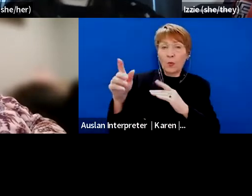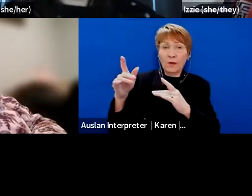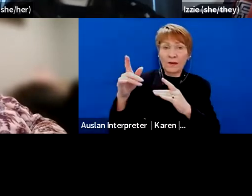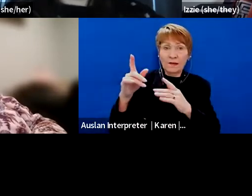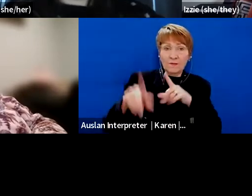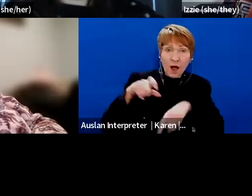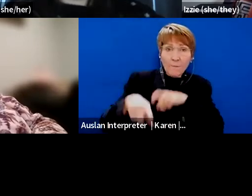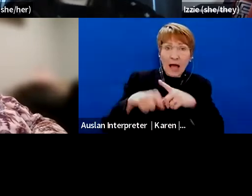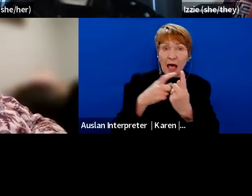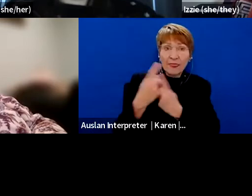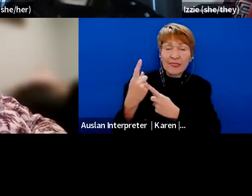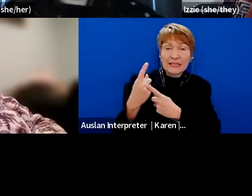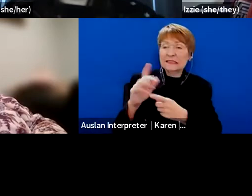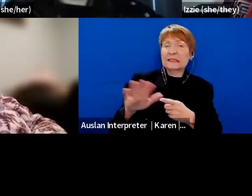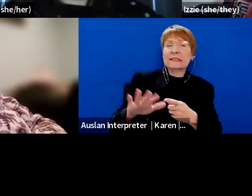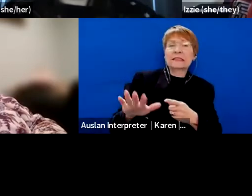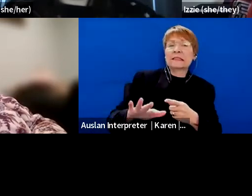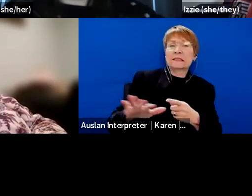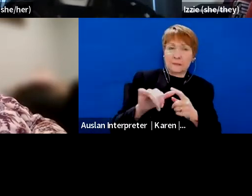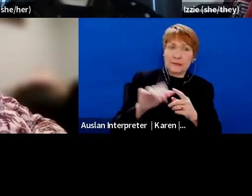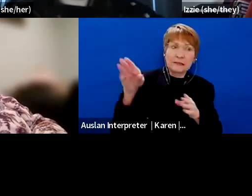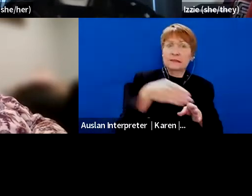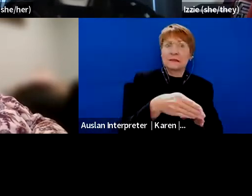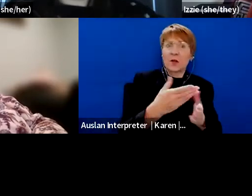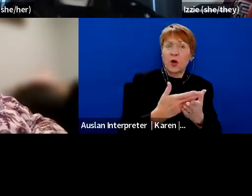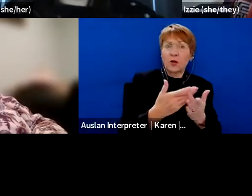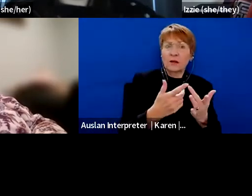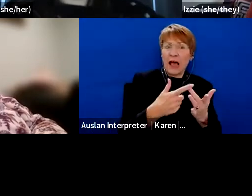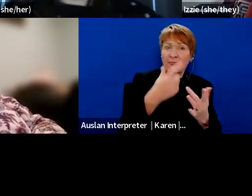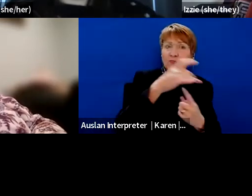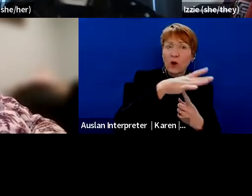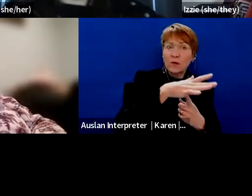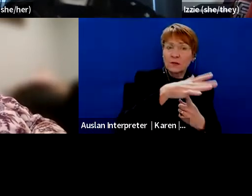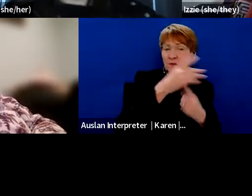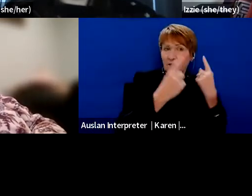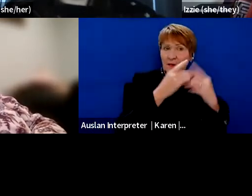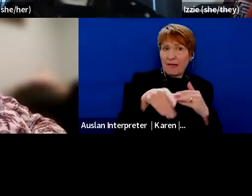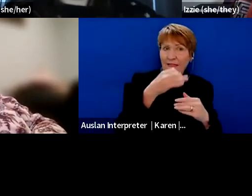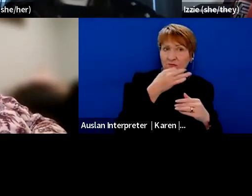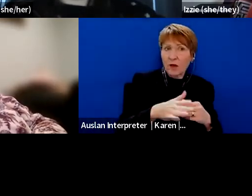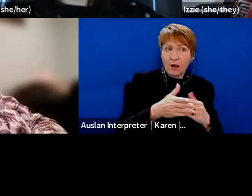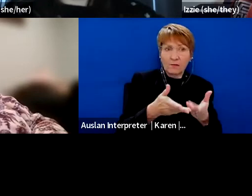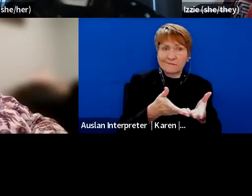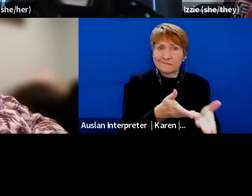So families we acknowledge that you know you'll have to make decisions every day about juggling priorities and family needs and circumstances.